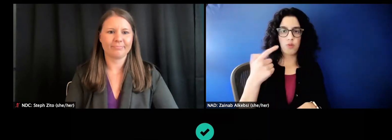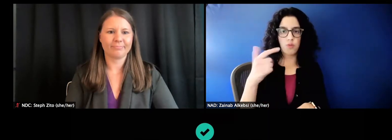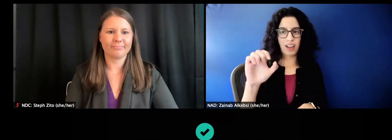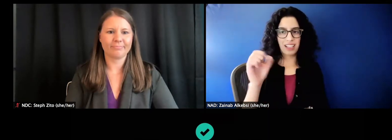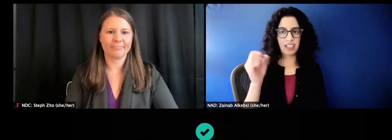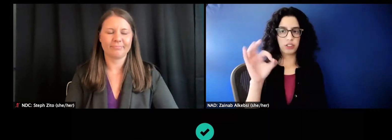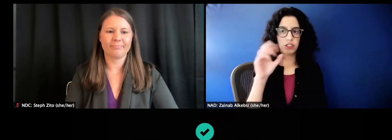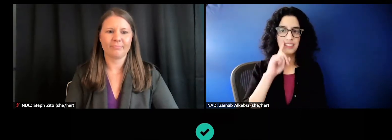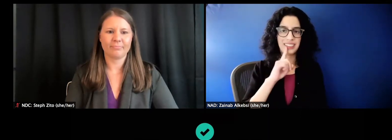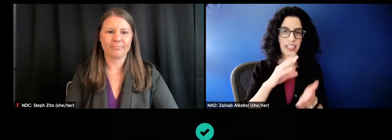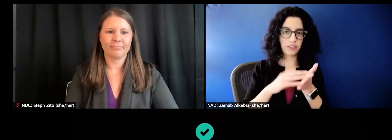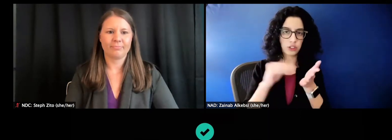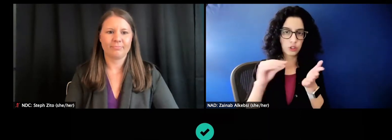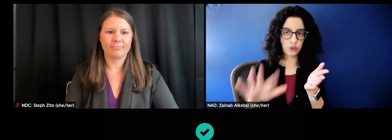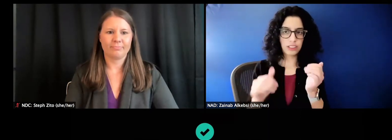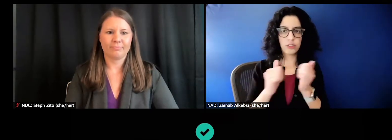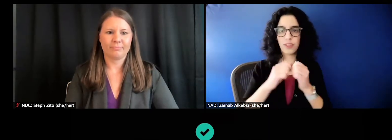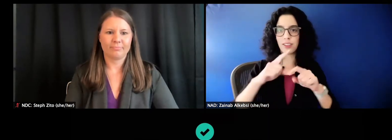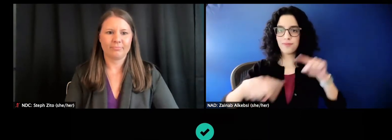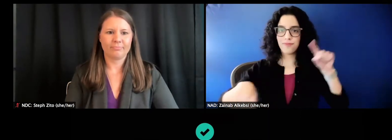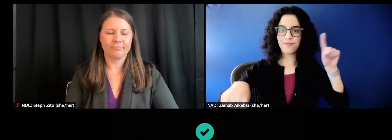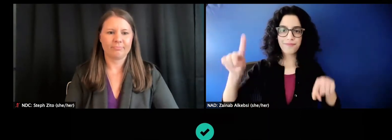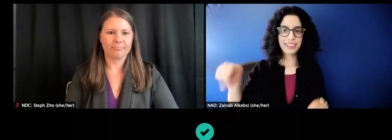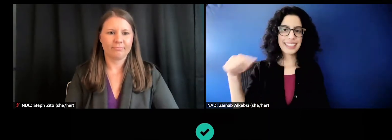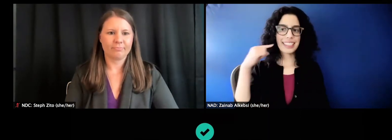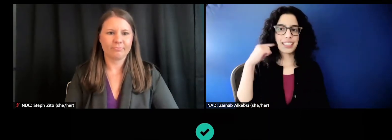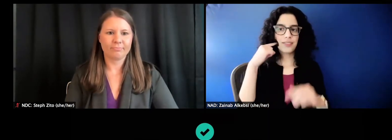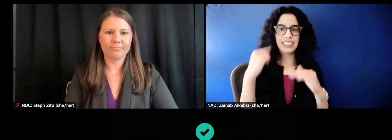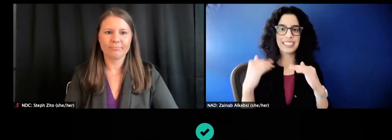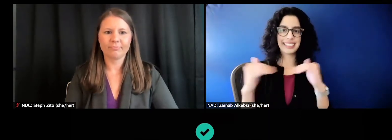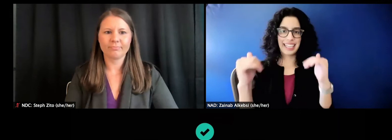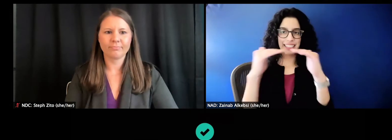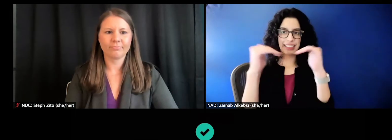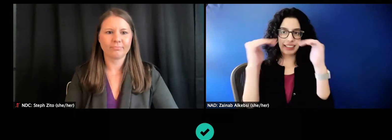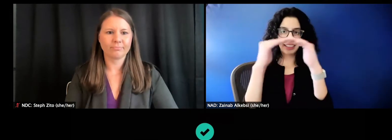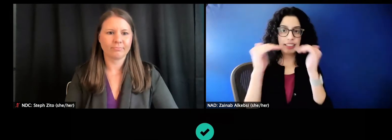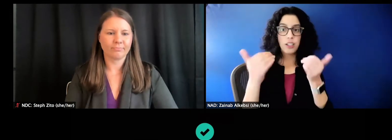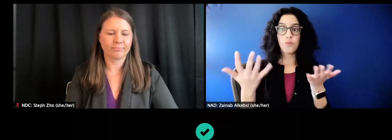of deaf students with varying hearing loss profiles,